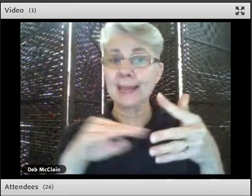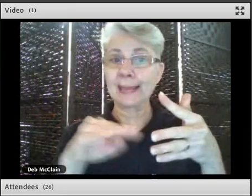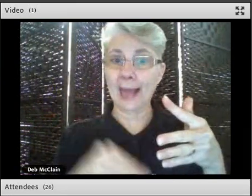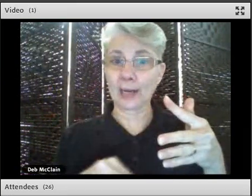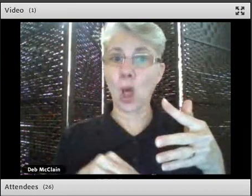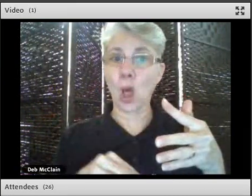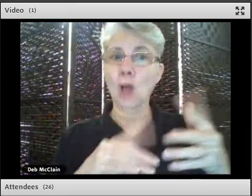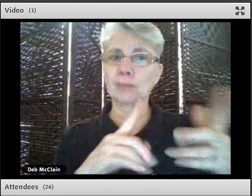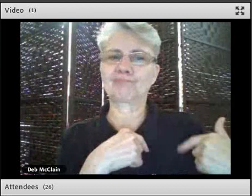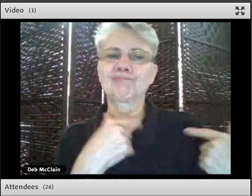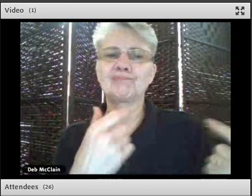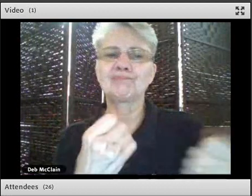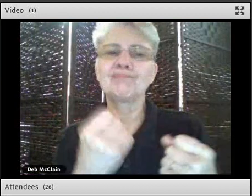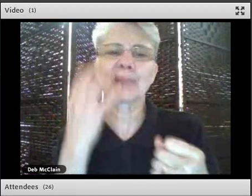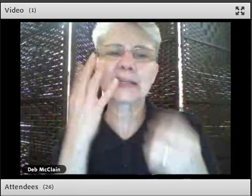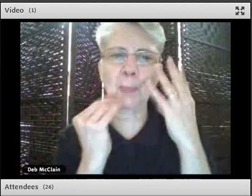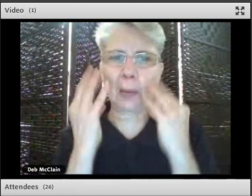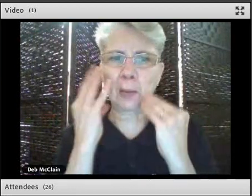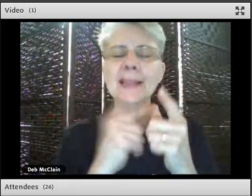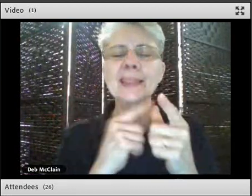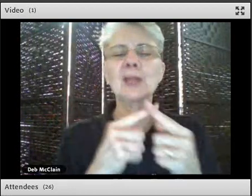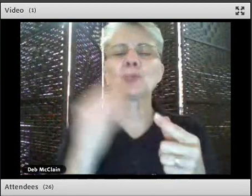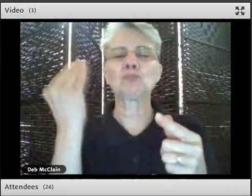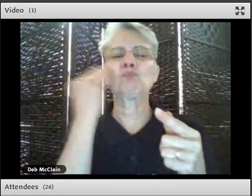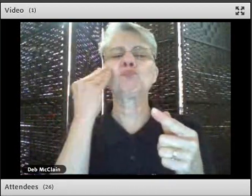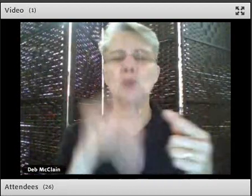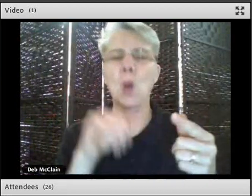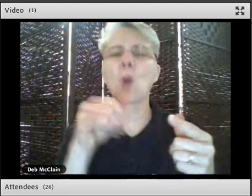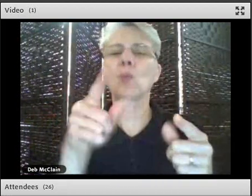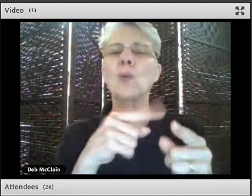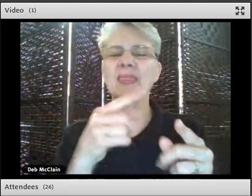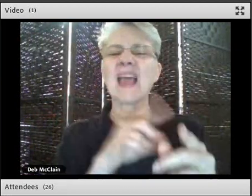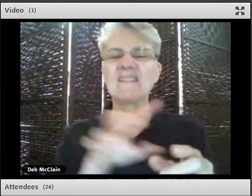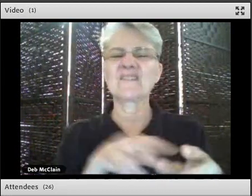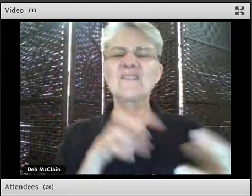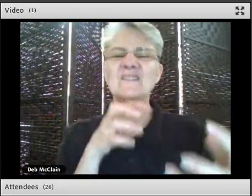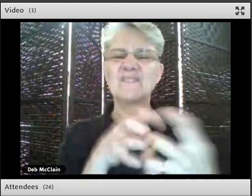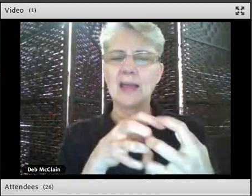So you can certainly supply those place names from memory